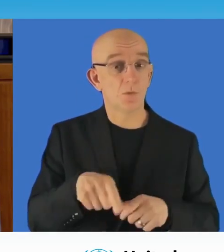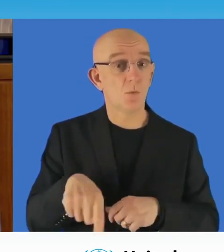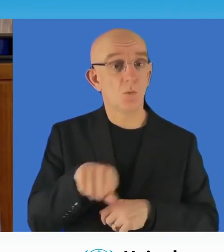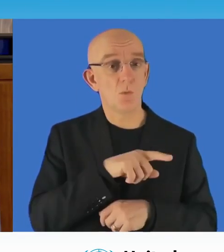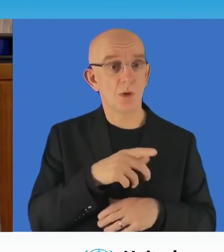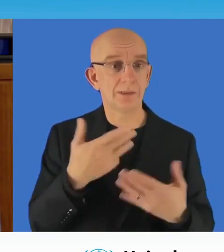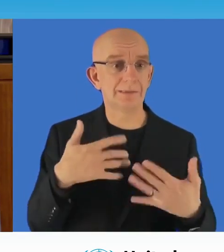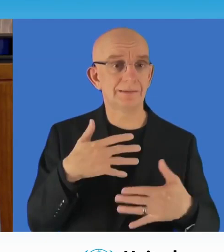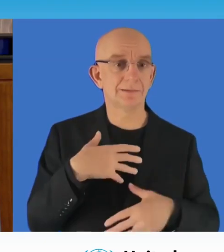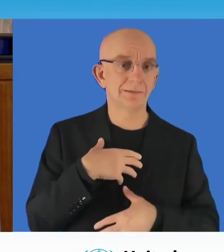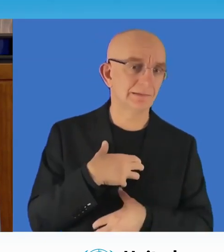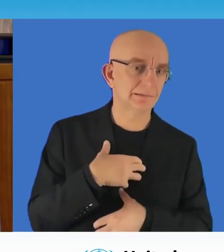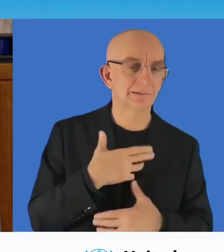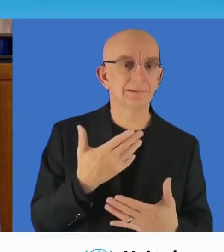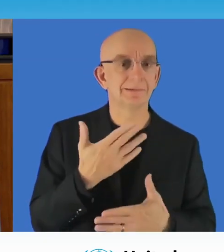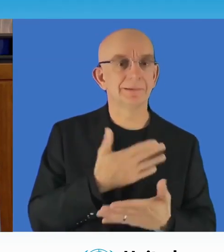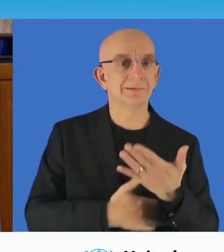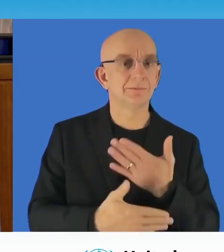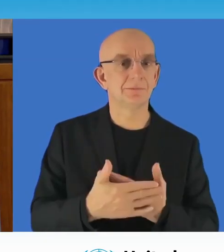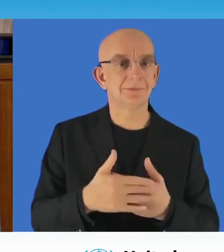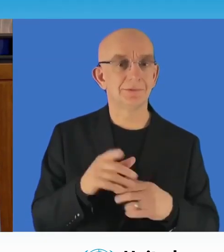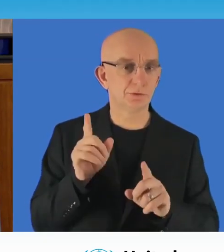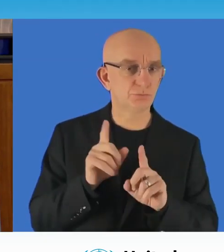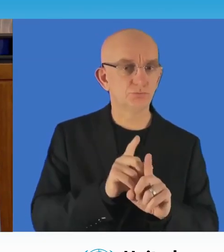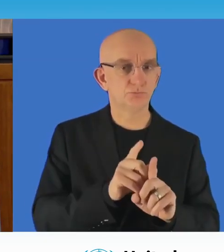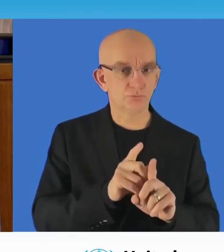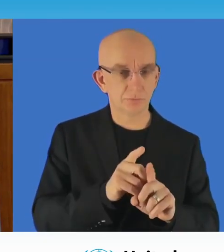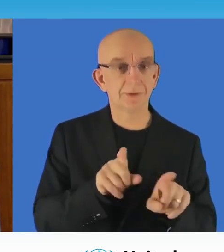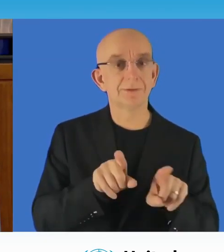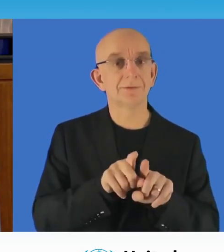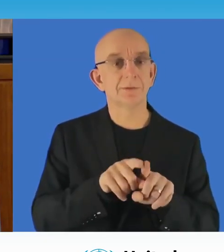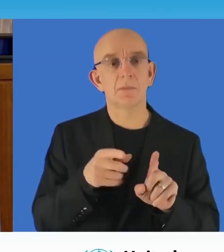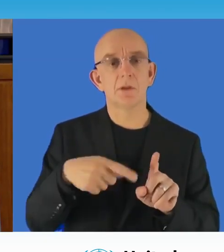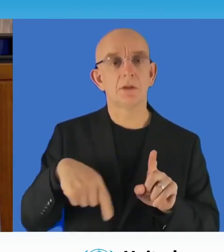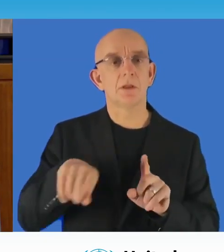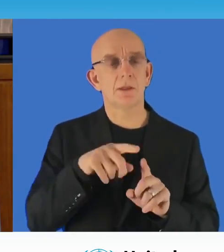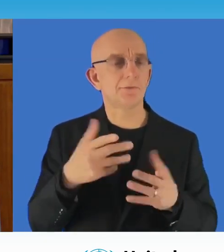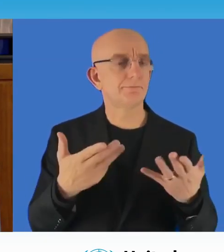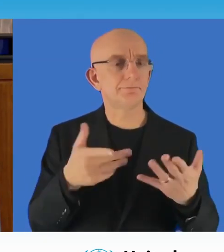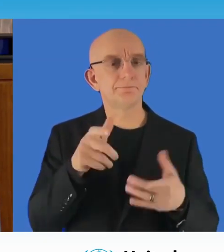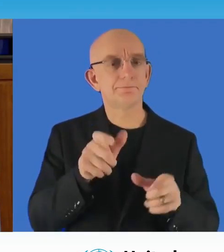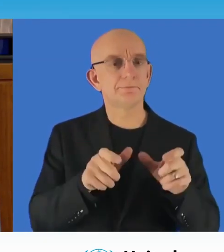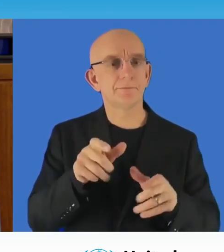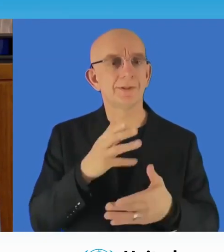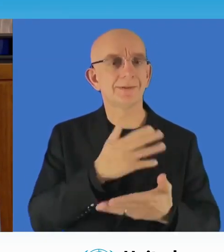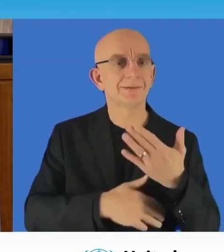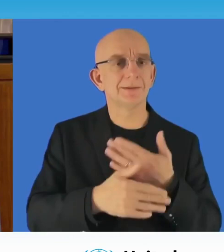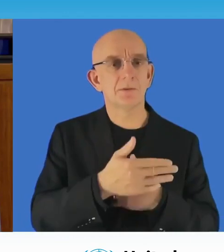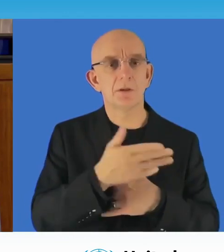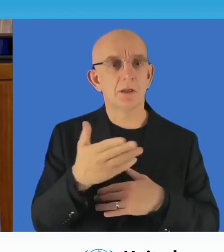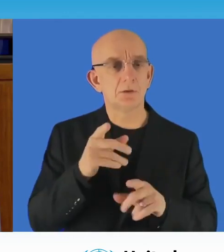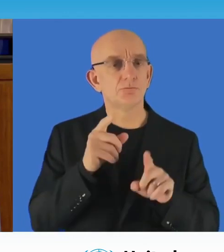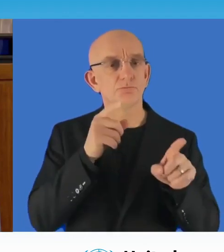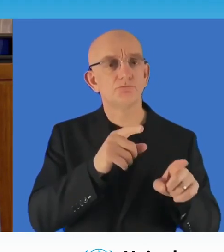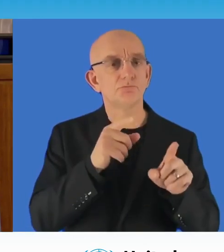hospital and behavior de development promotion centers as well as emergency care centers for